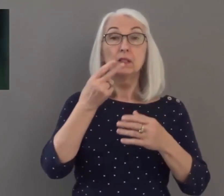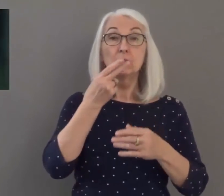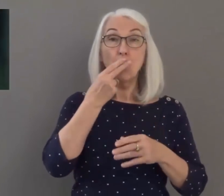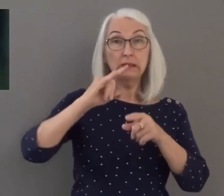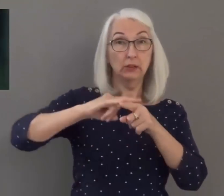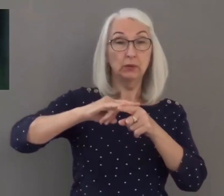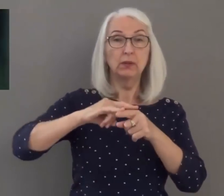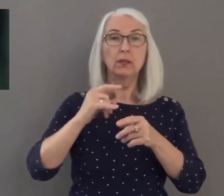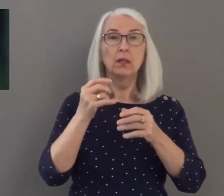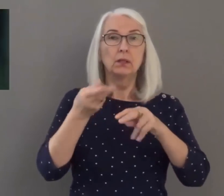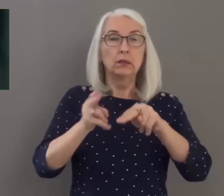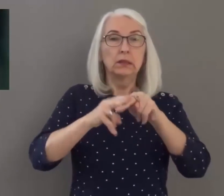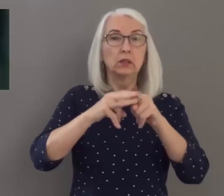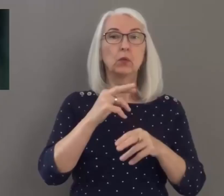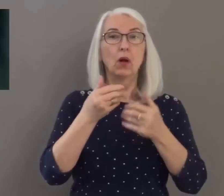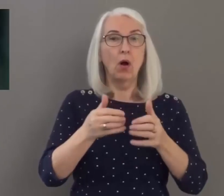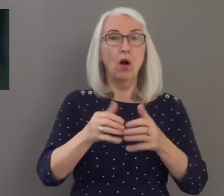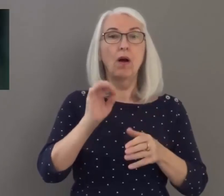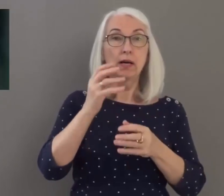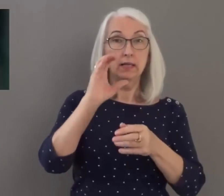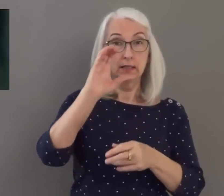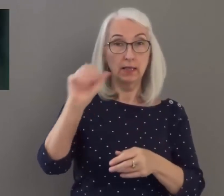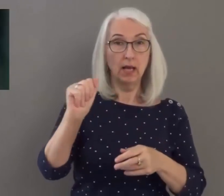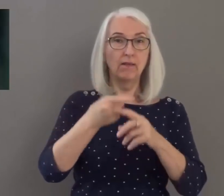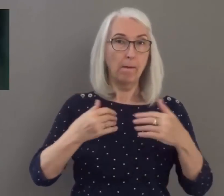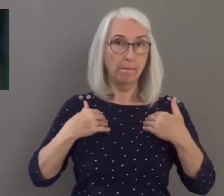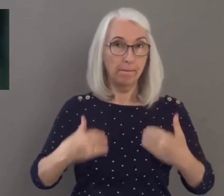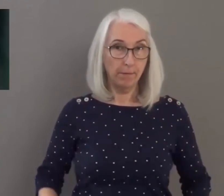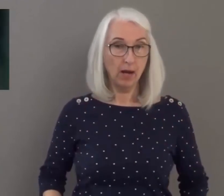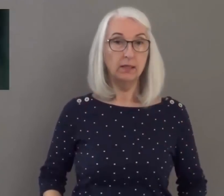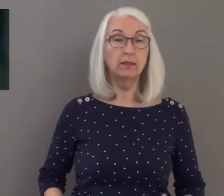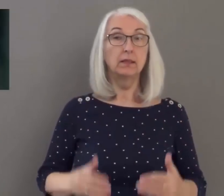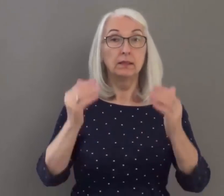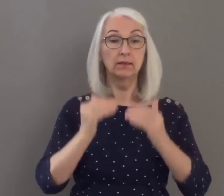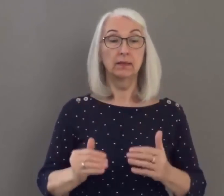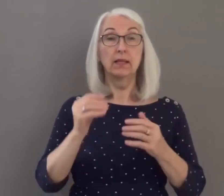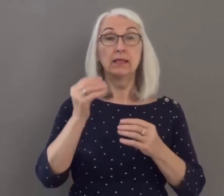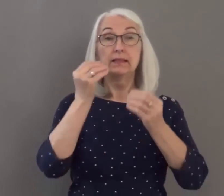Smoking increases the loss of calcium from the body.